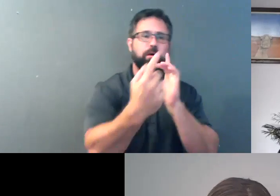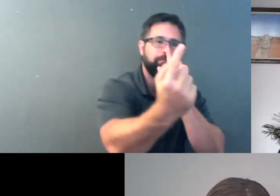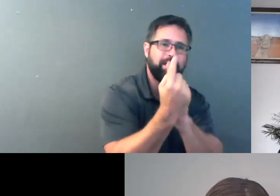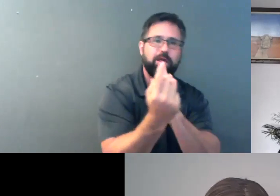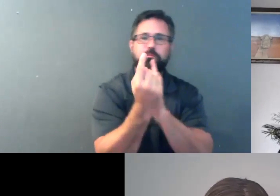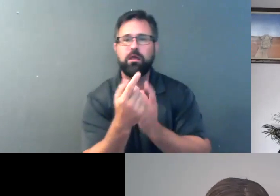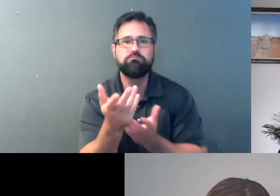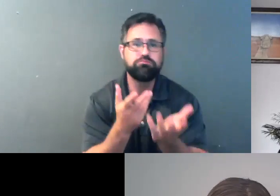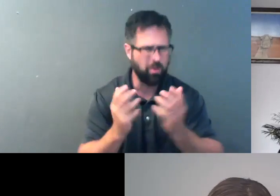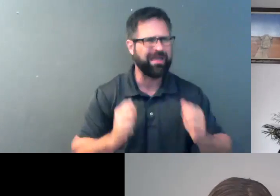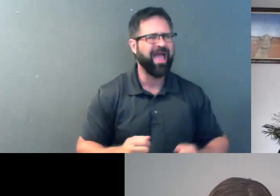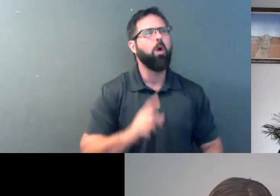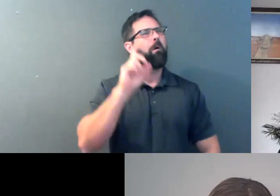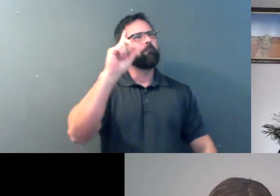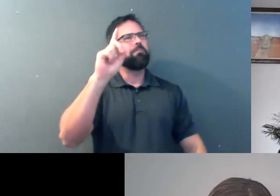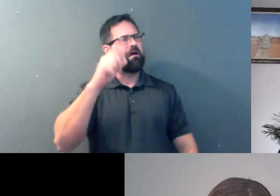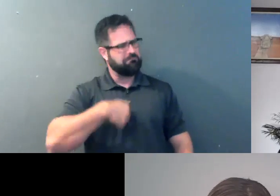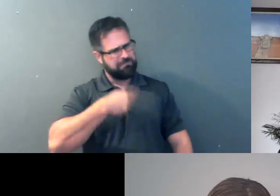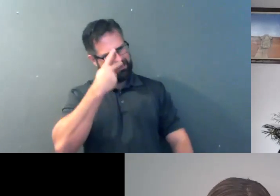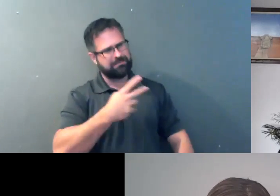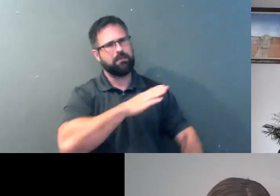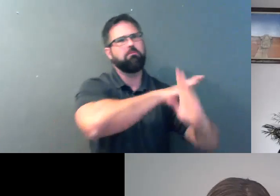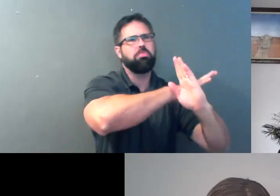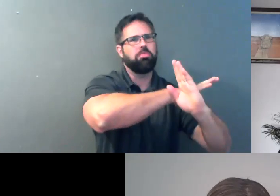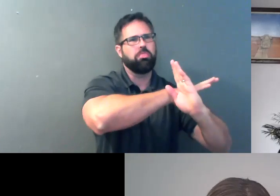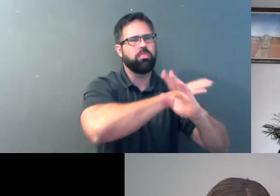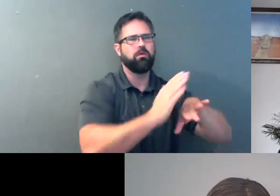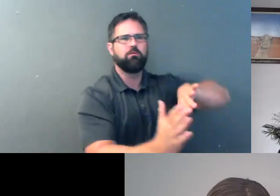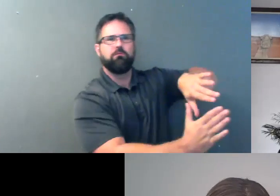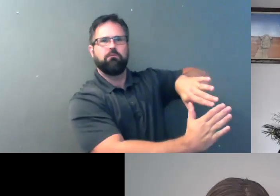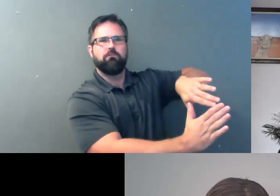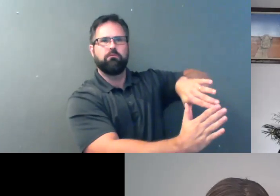however i think we can we need to be providing more support to ensure that refugees who are